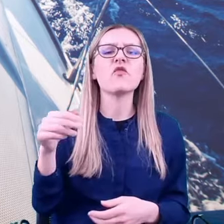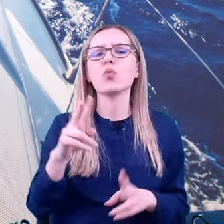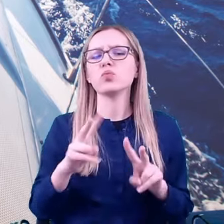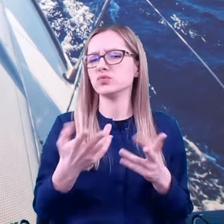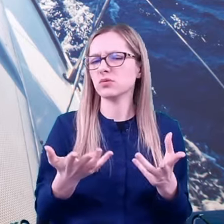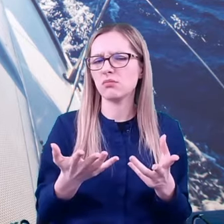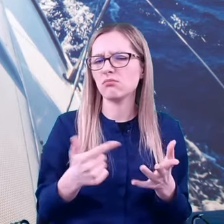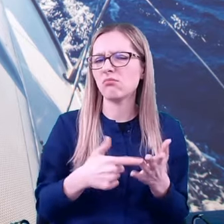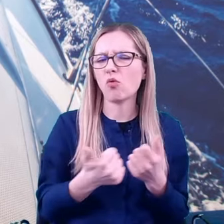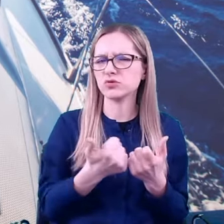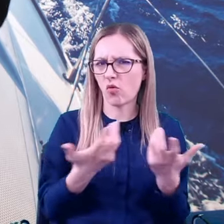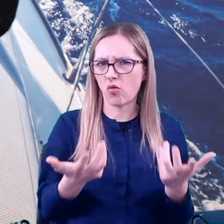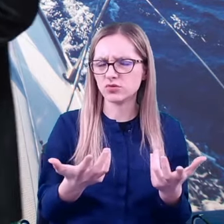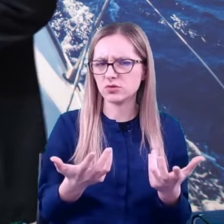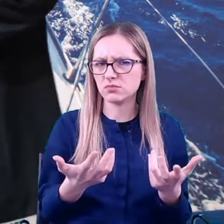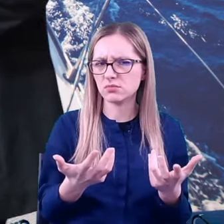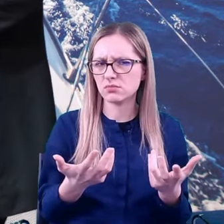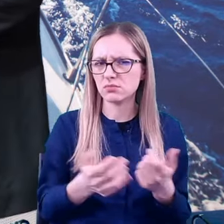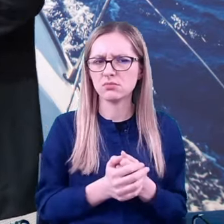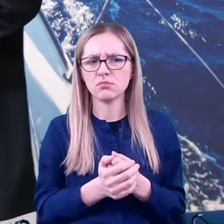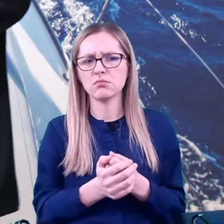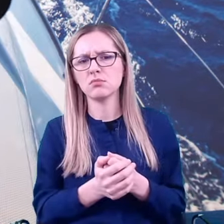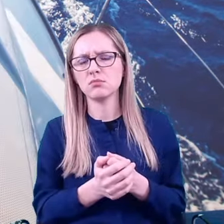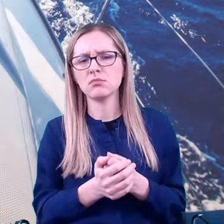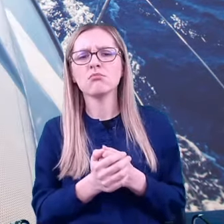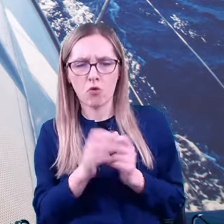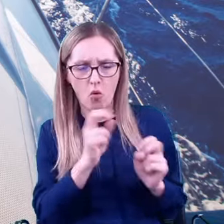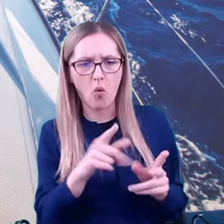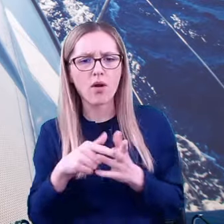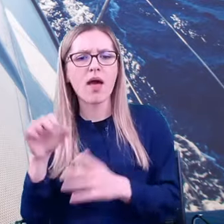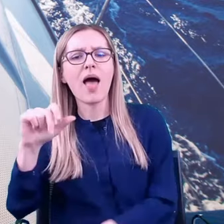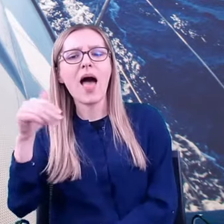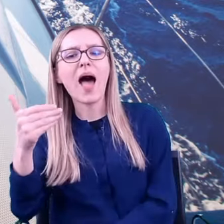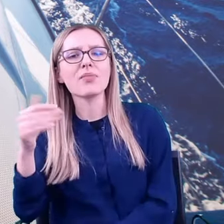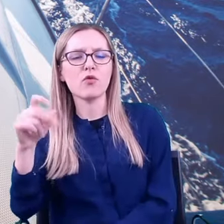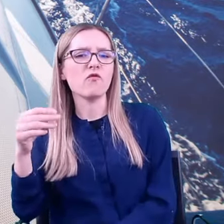Right. And what is hydrogen atom made of?